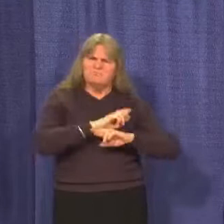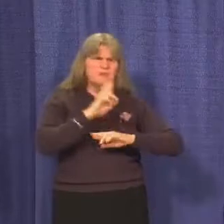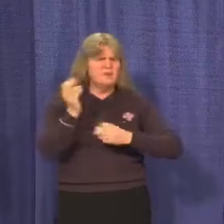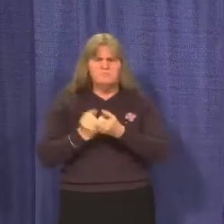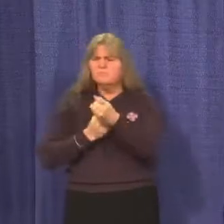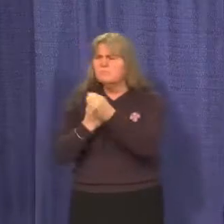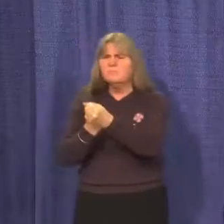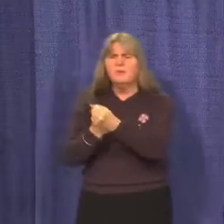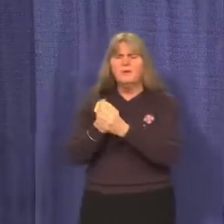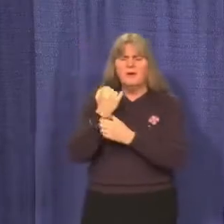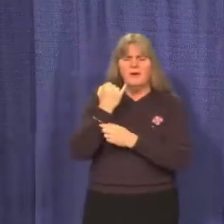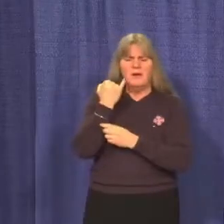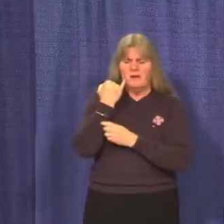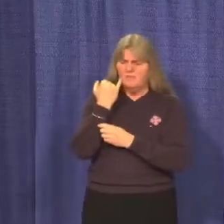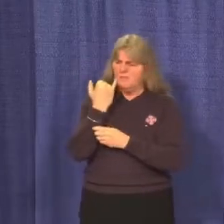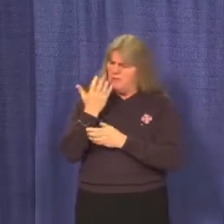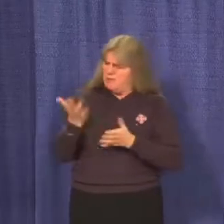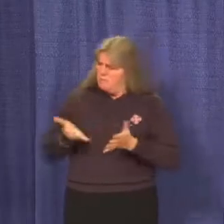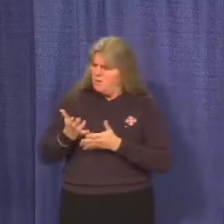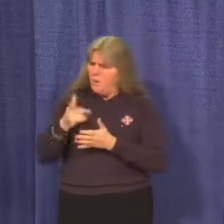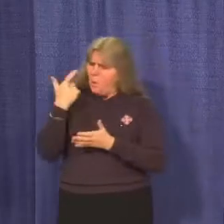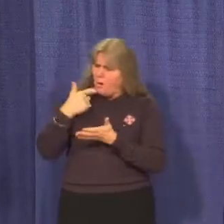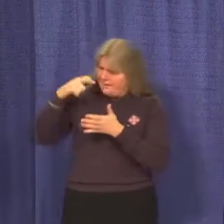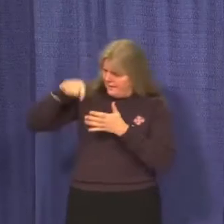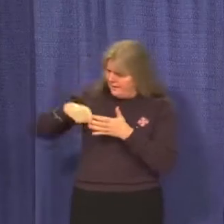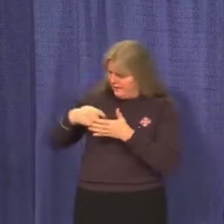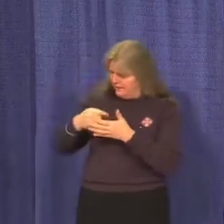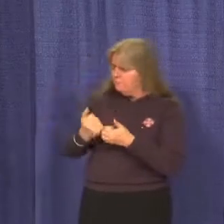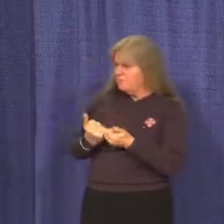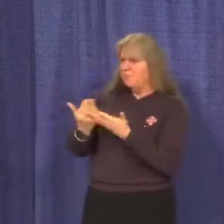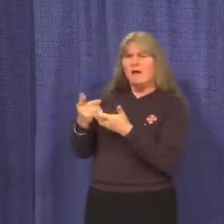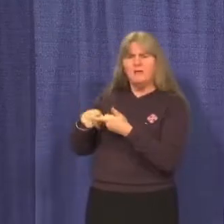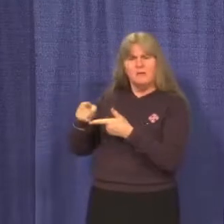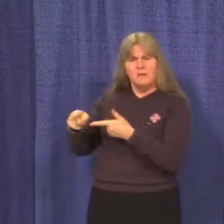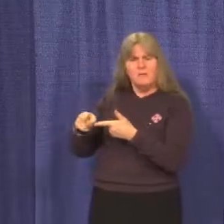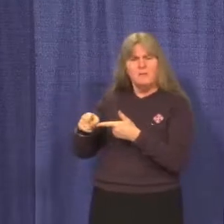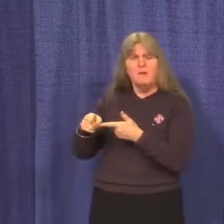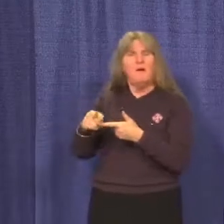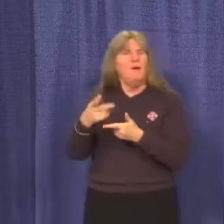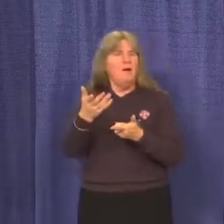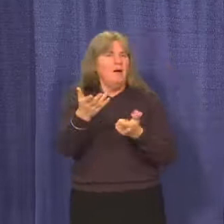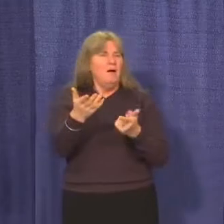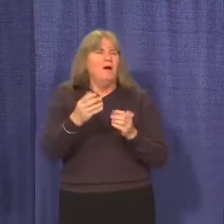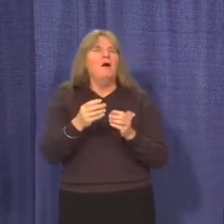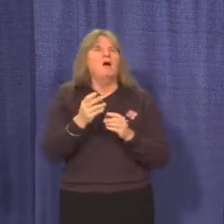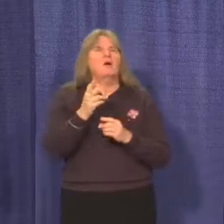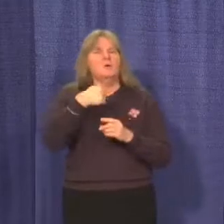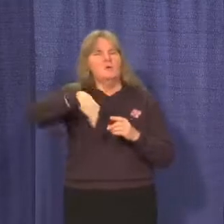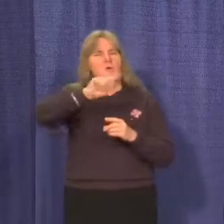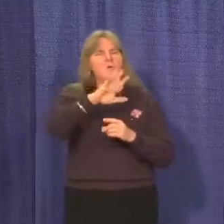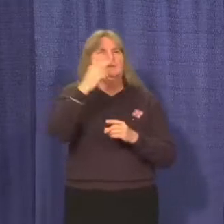continue to support you with what you need to get you to come forward. I hope that as more people get vaccinated around the country